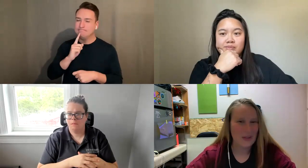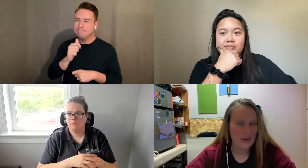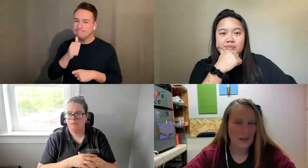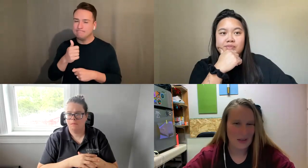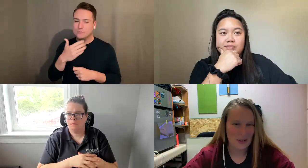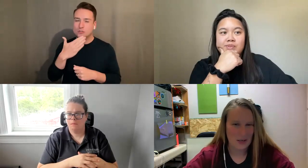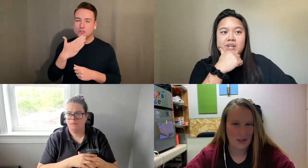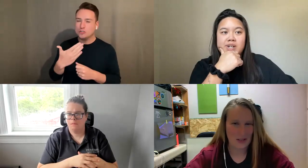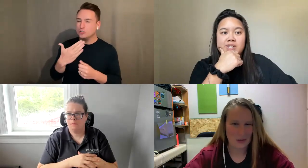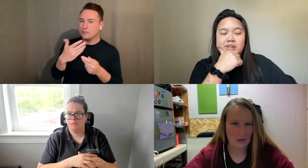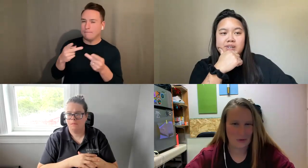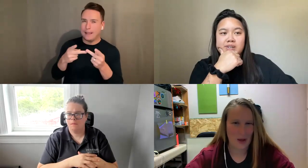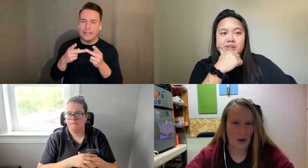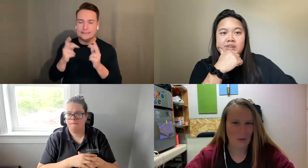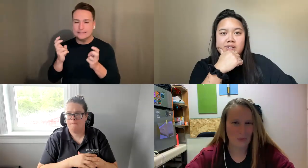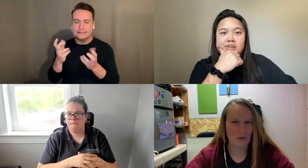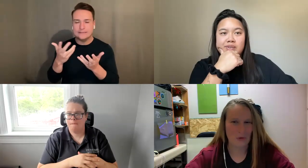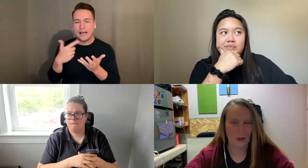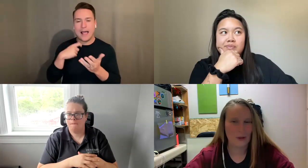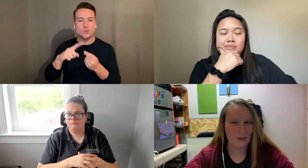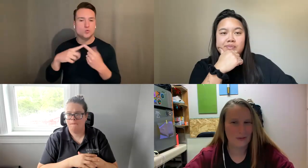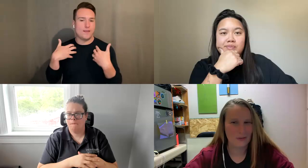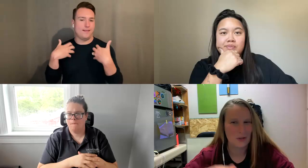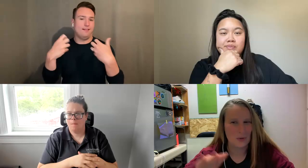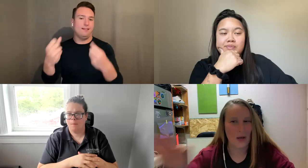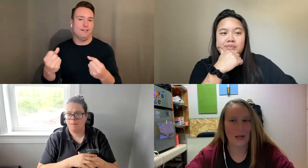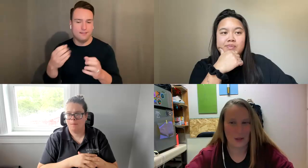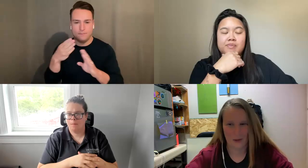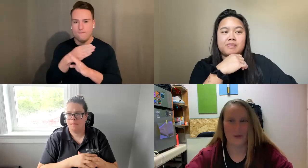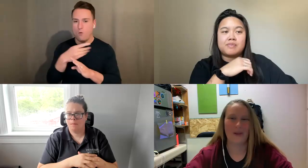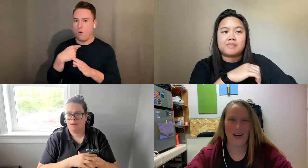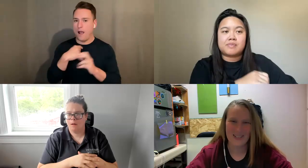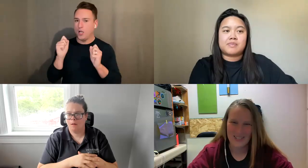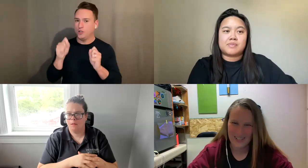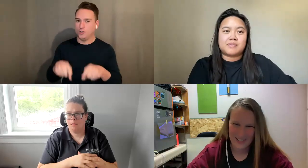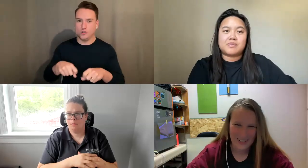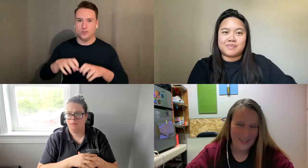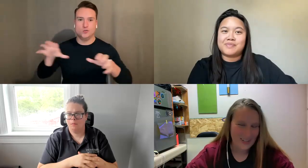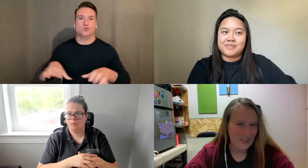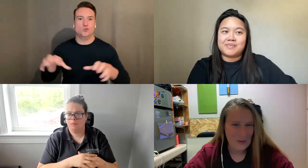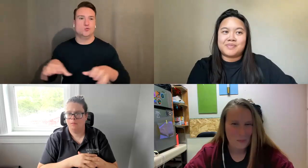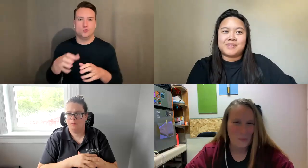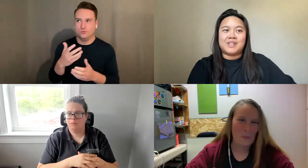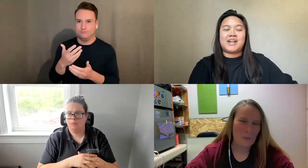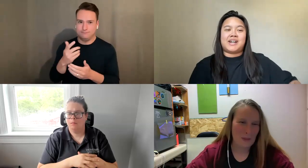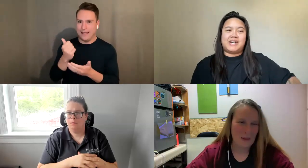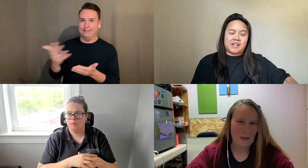And I had to heal from that before I could do anything with glass. Yeah.